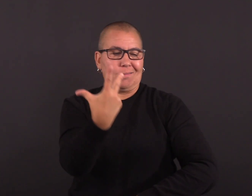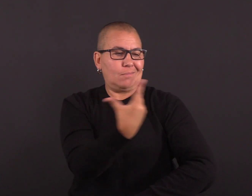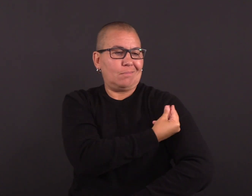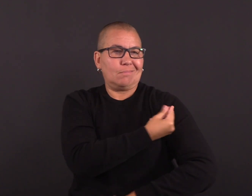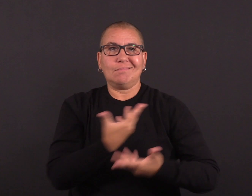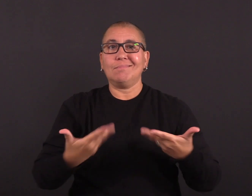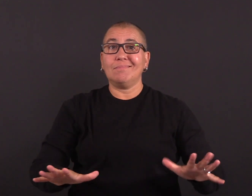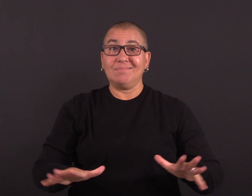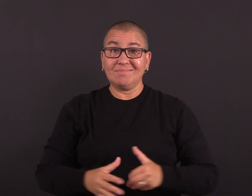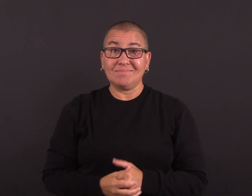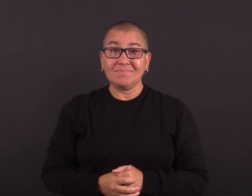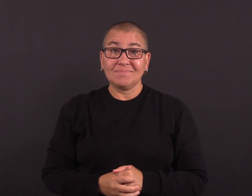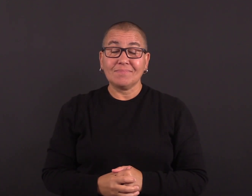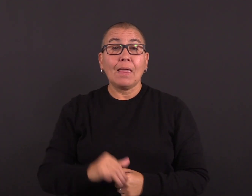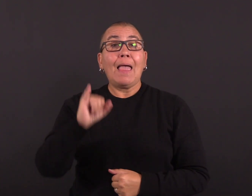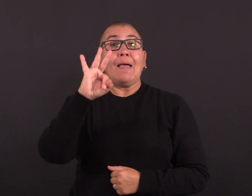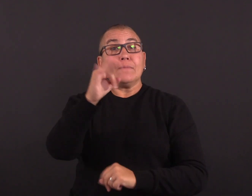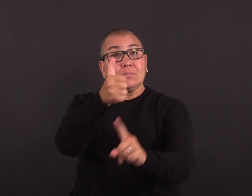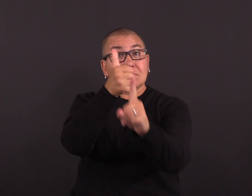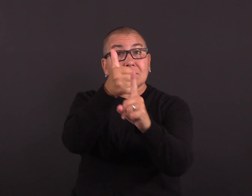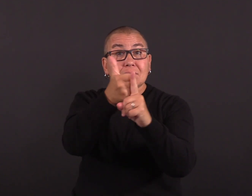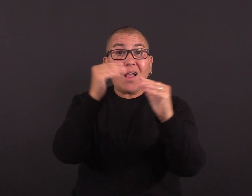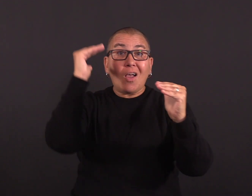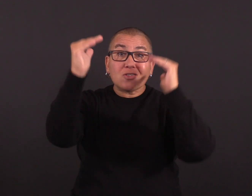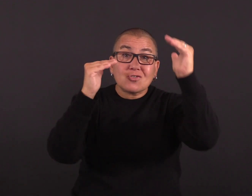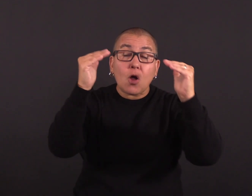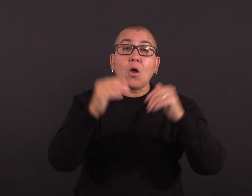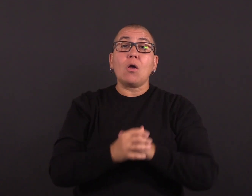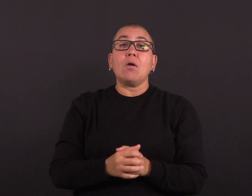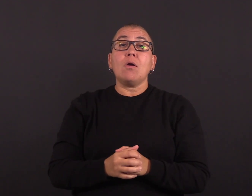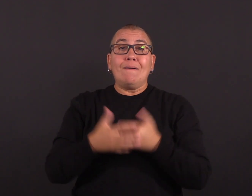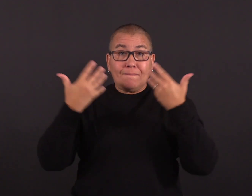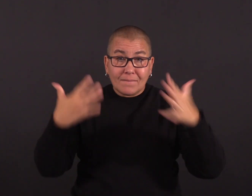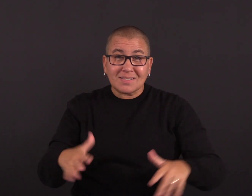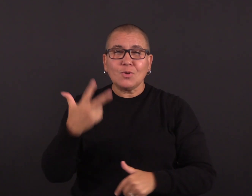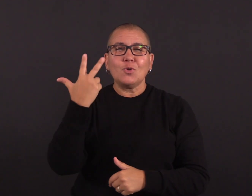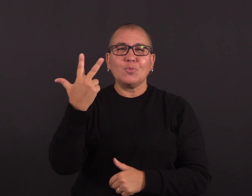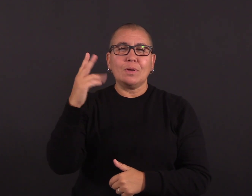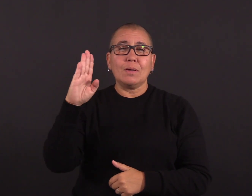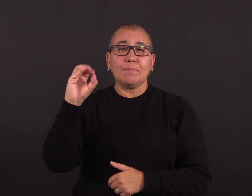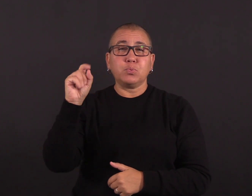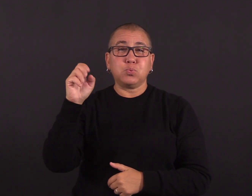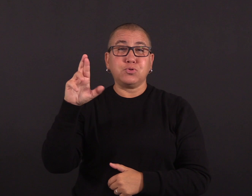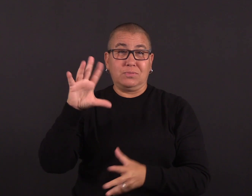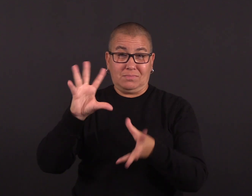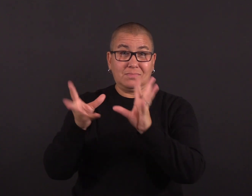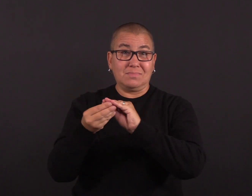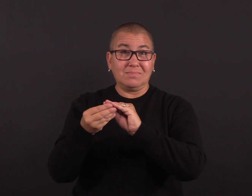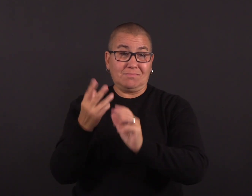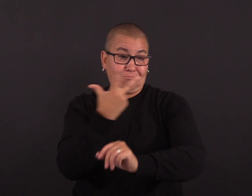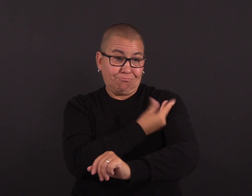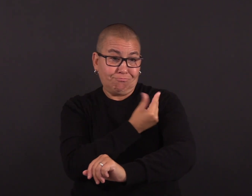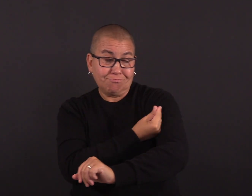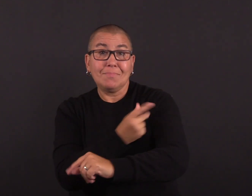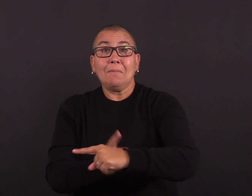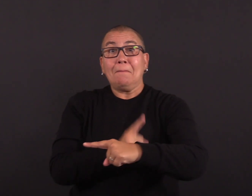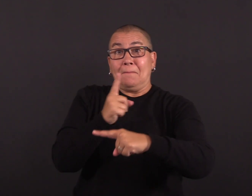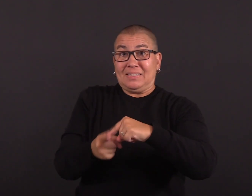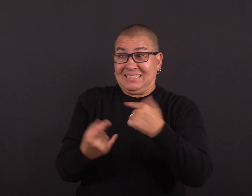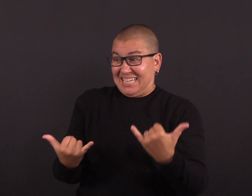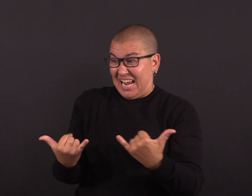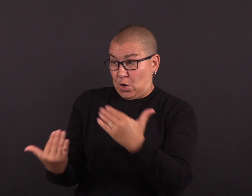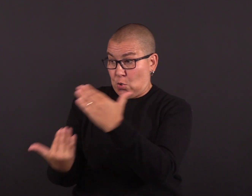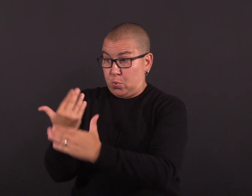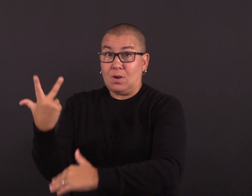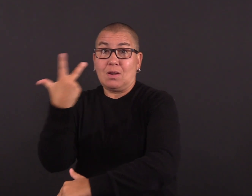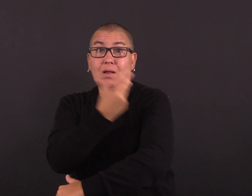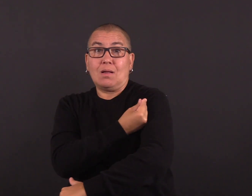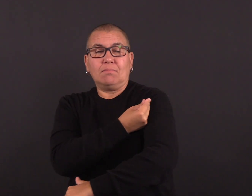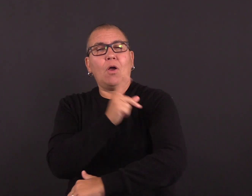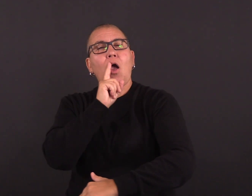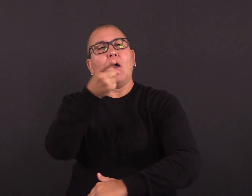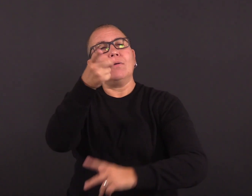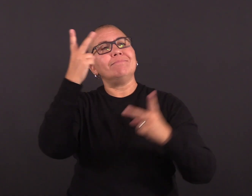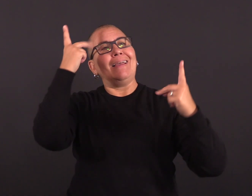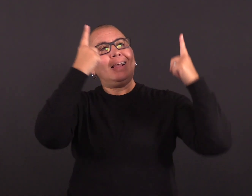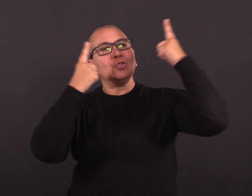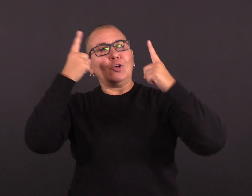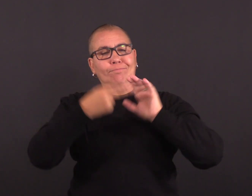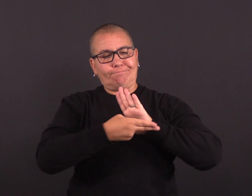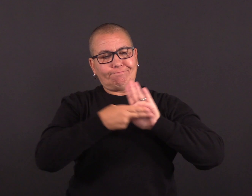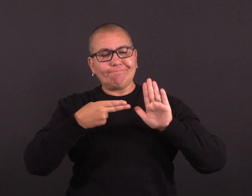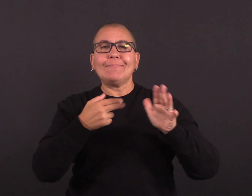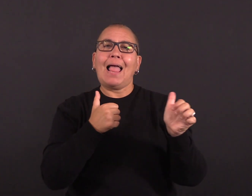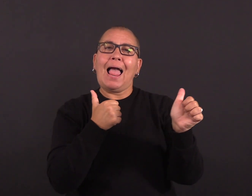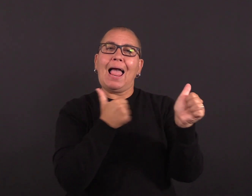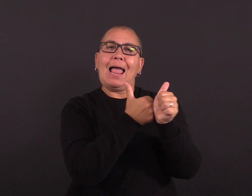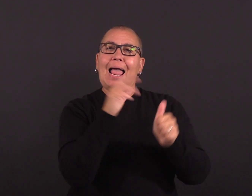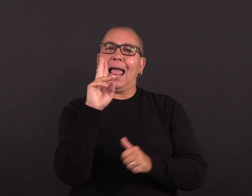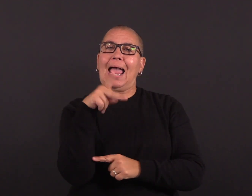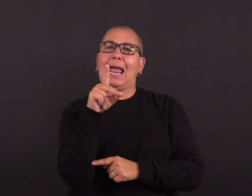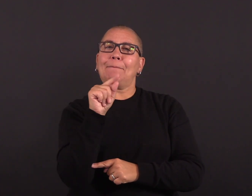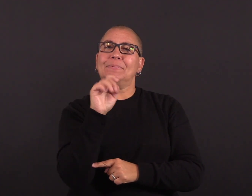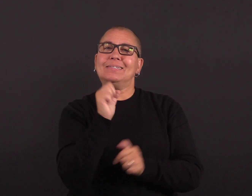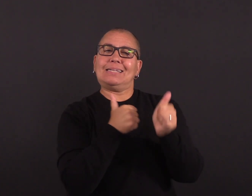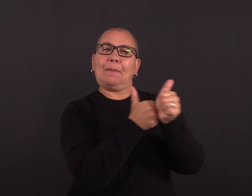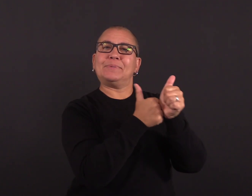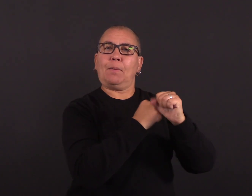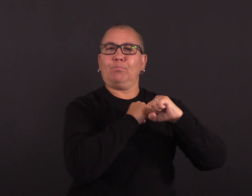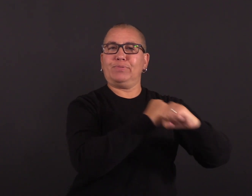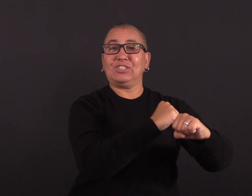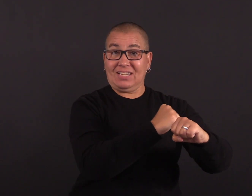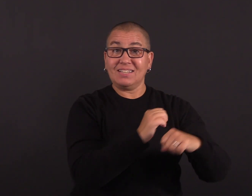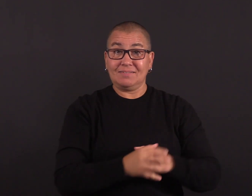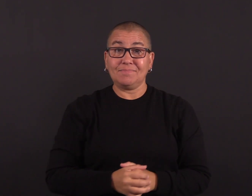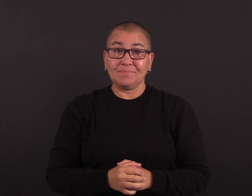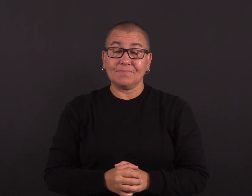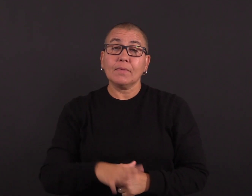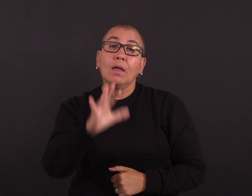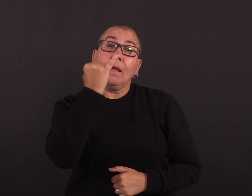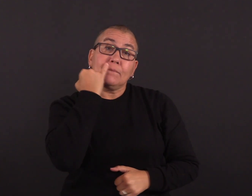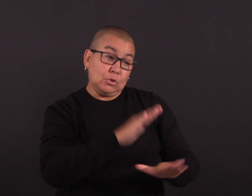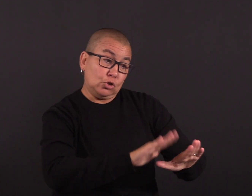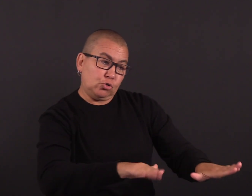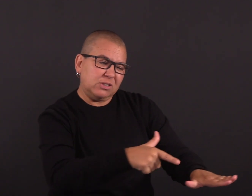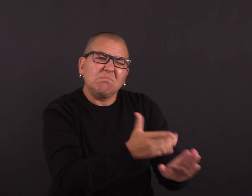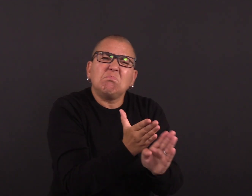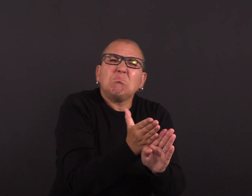of Moderna vaccine or three smaller doses of Pfizer, including one dose of the new vaccine.